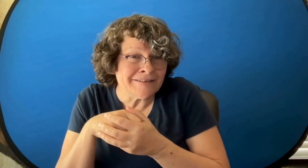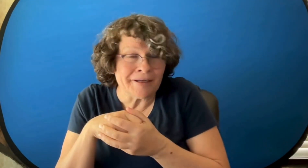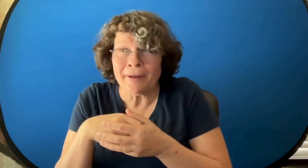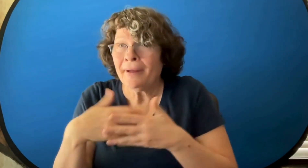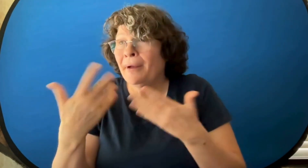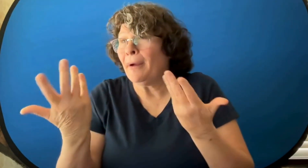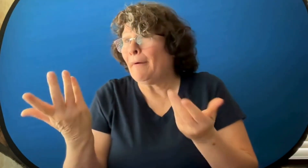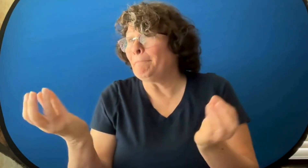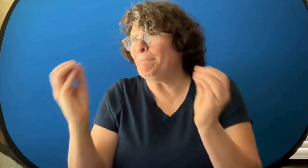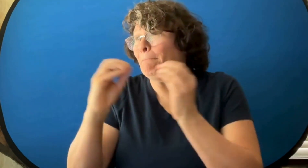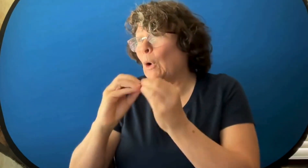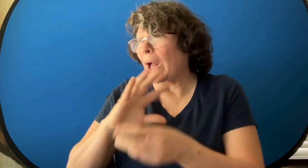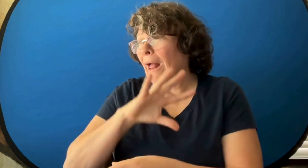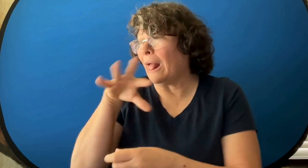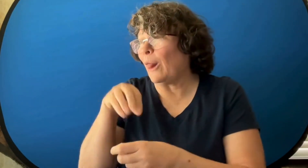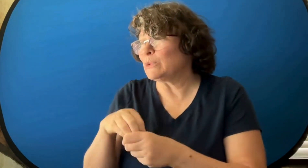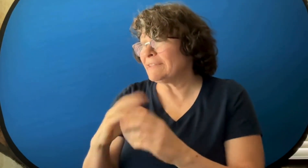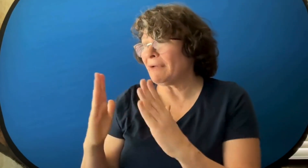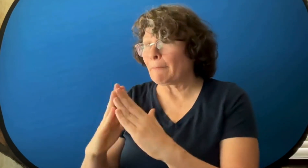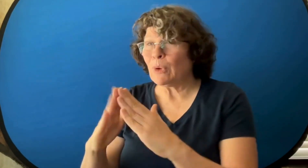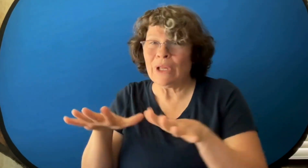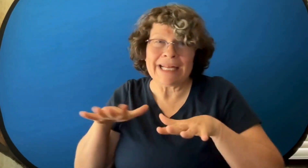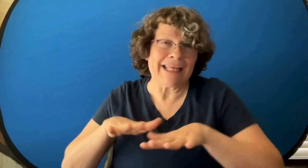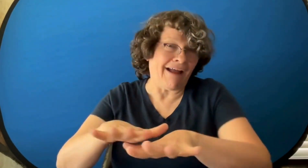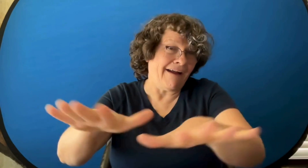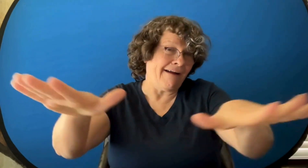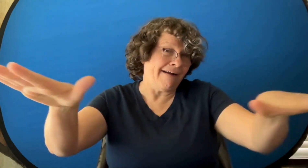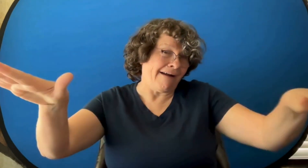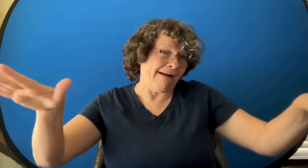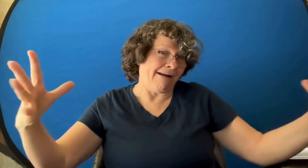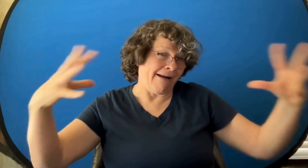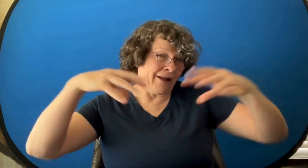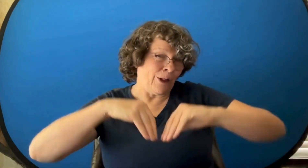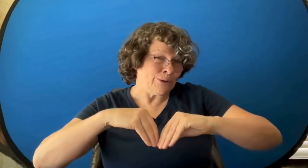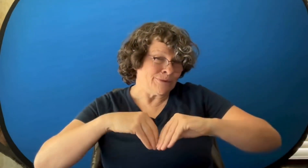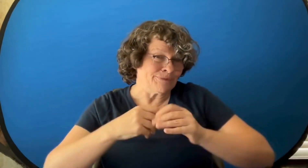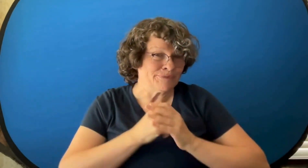and more inclusive communities.